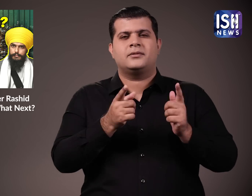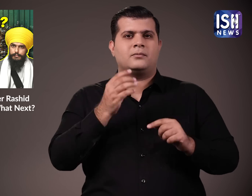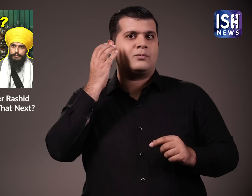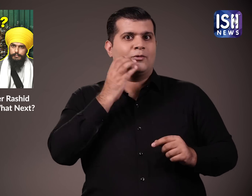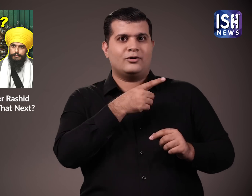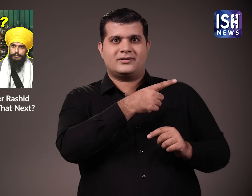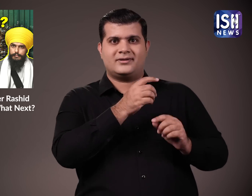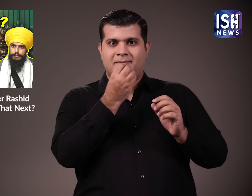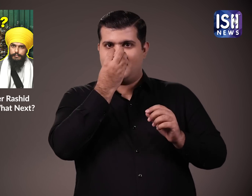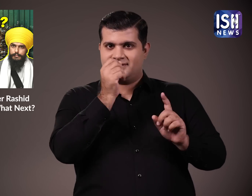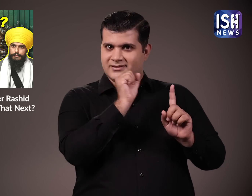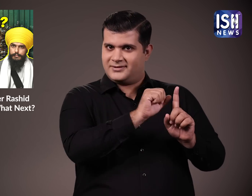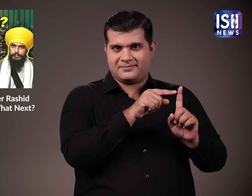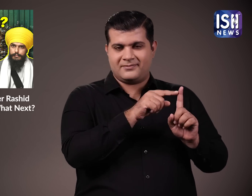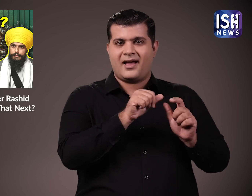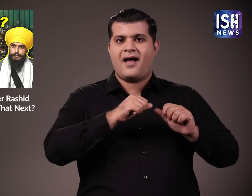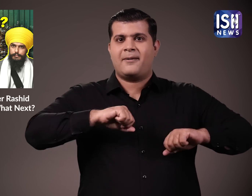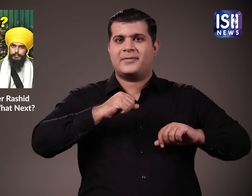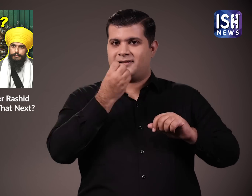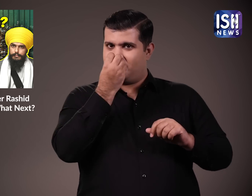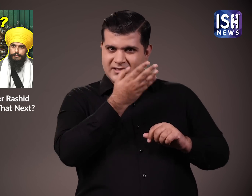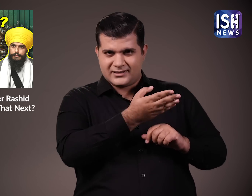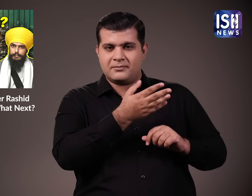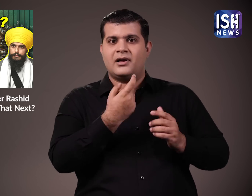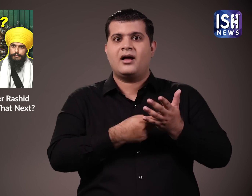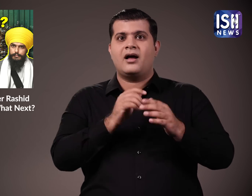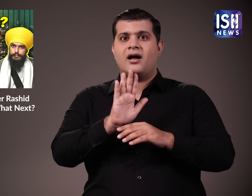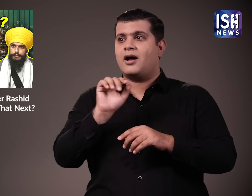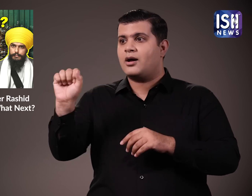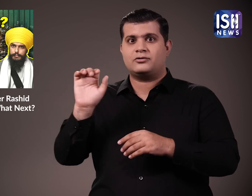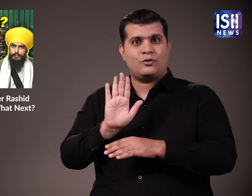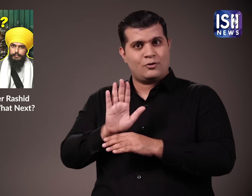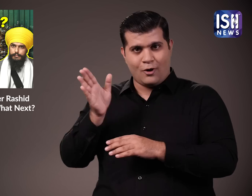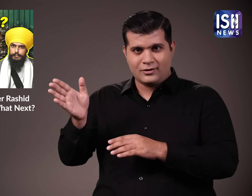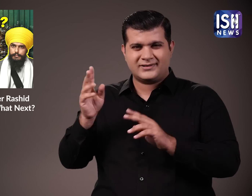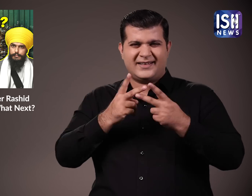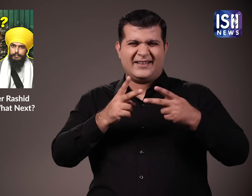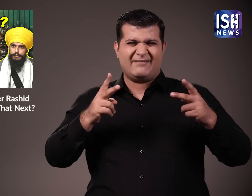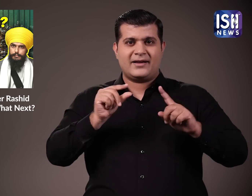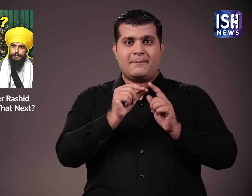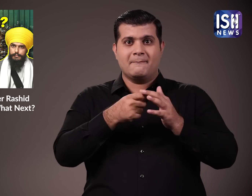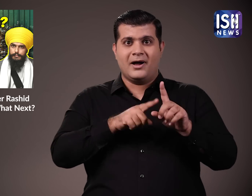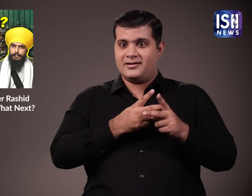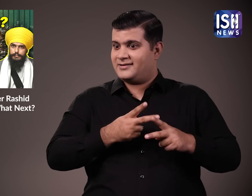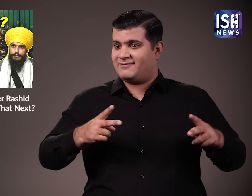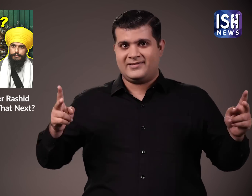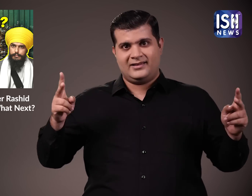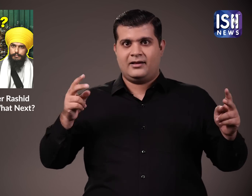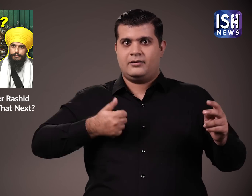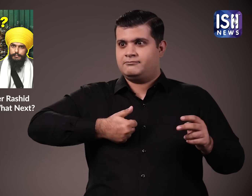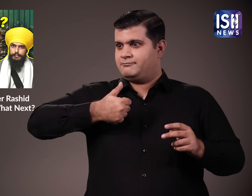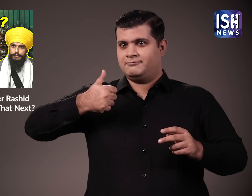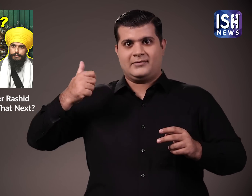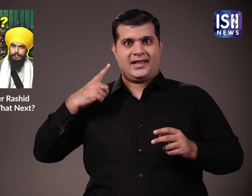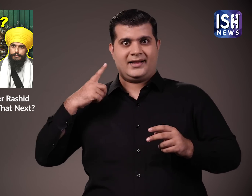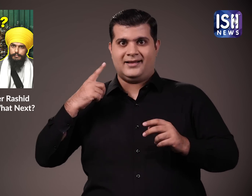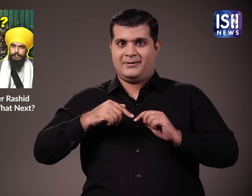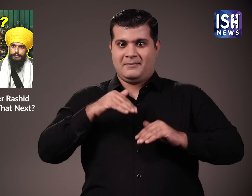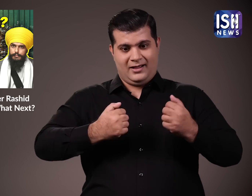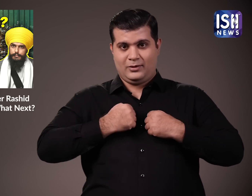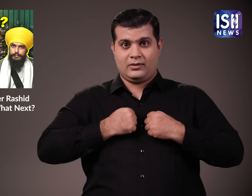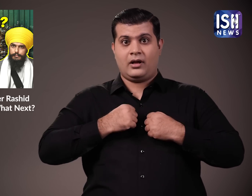Just like leaders such as PM Modi, Amit Shah from BJP, or Rahul Gandhi from Congress and leaders of other parties,